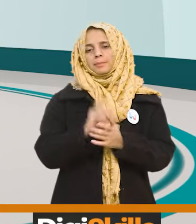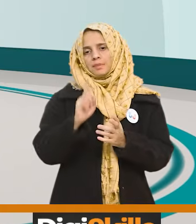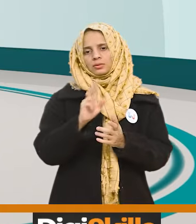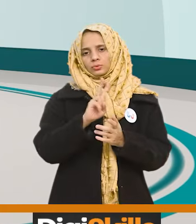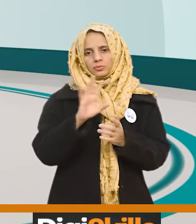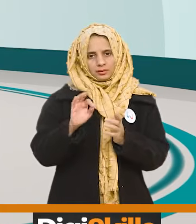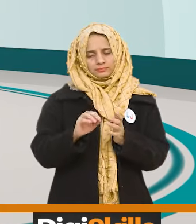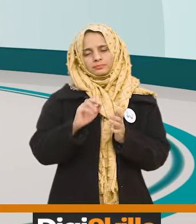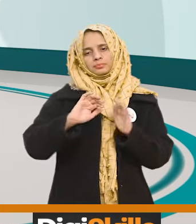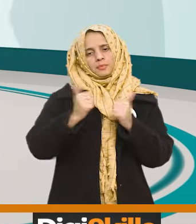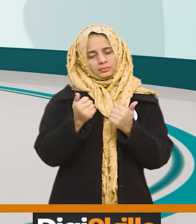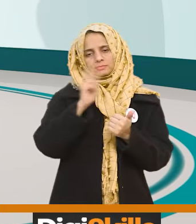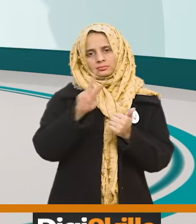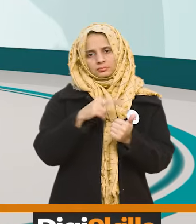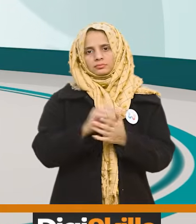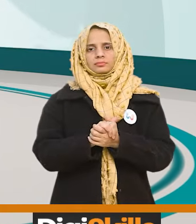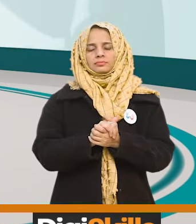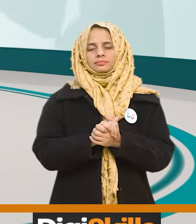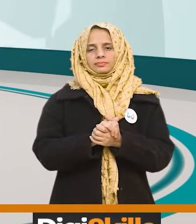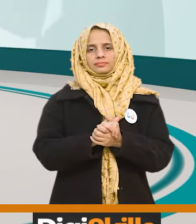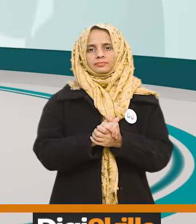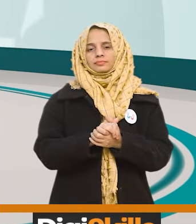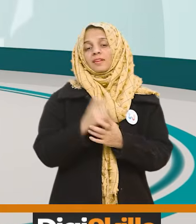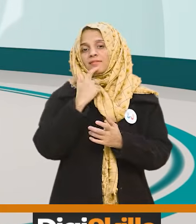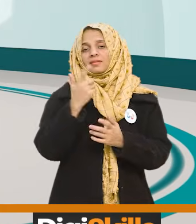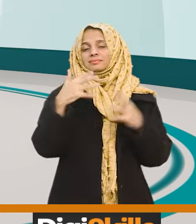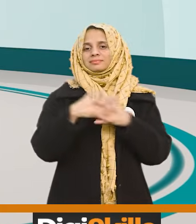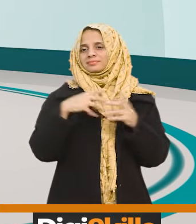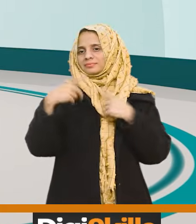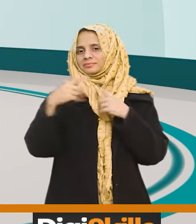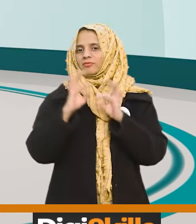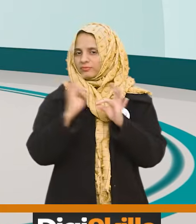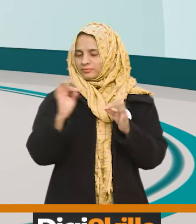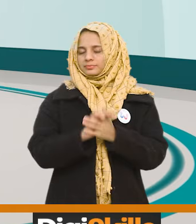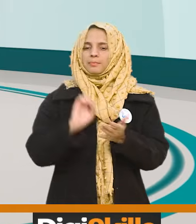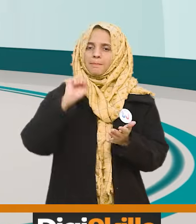You can take the first ‘$250’, of course, when the employer agrees,